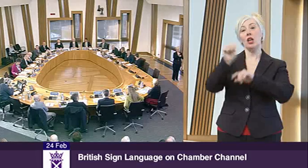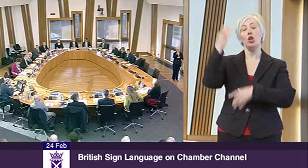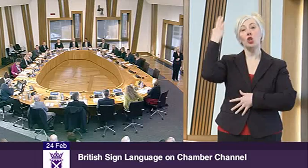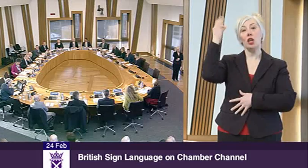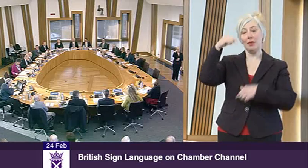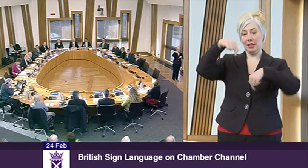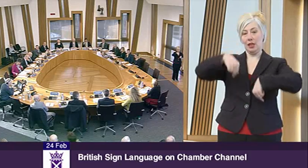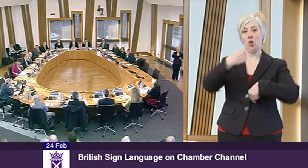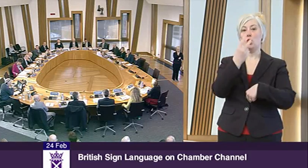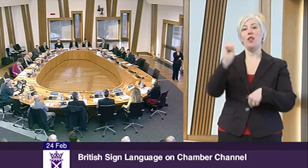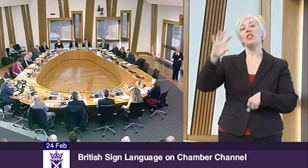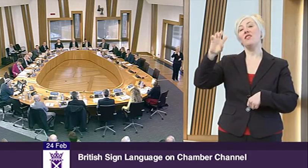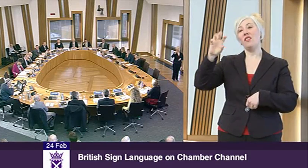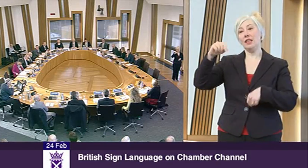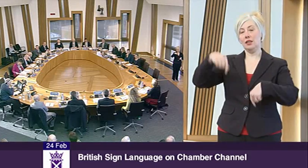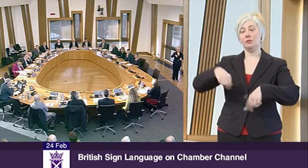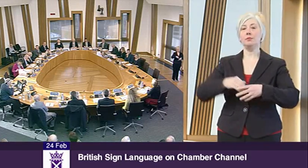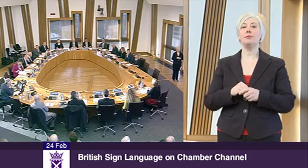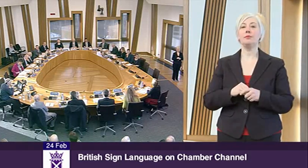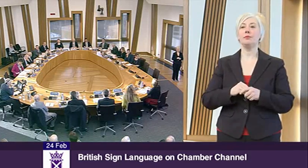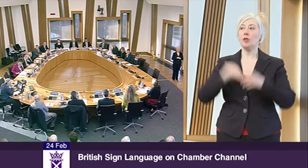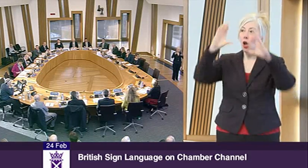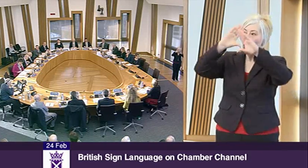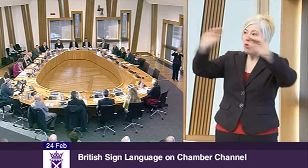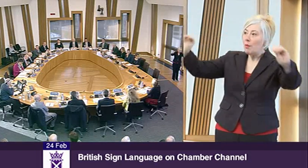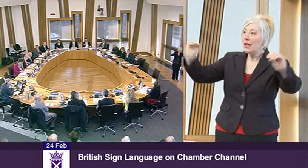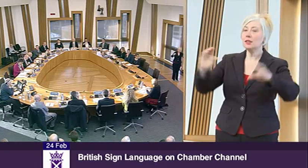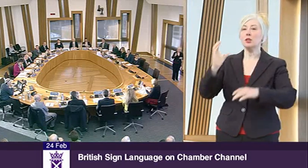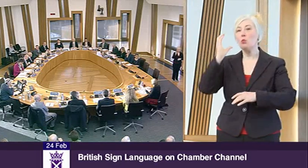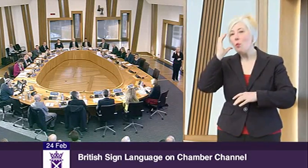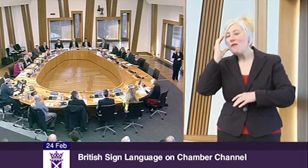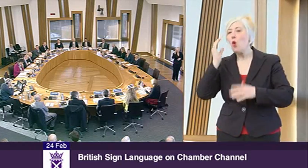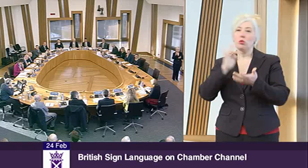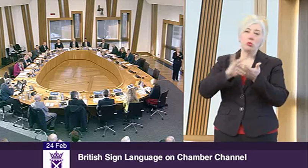and Culture Committee in 2015. I remind all those present that electronic devices should